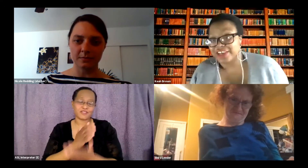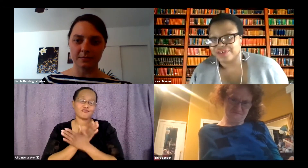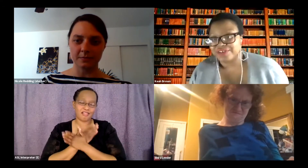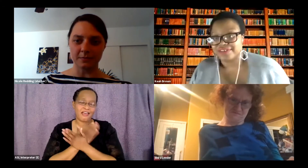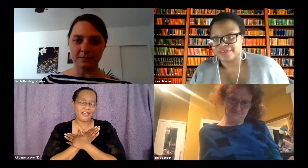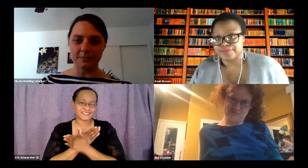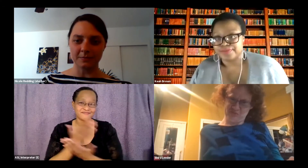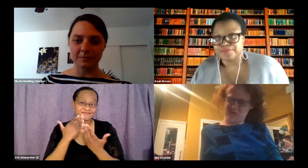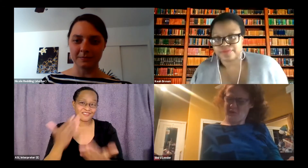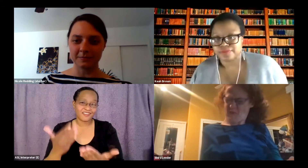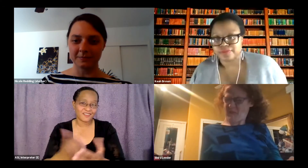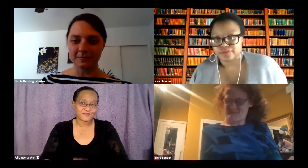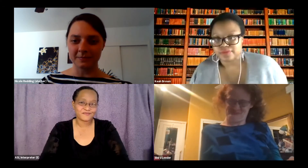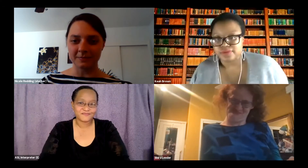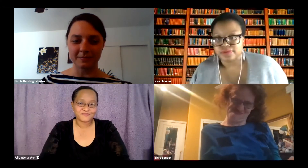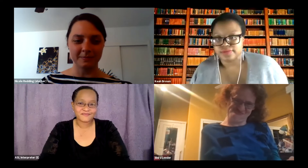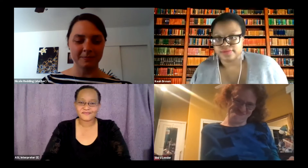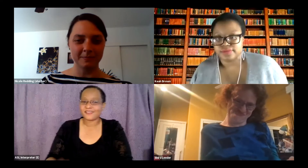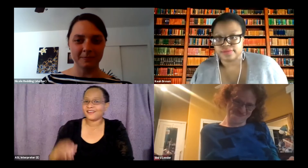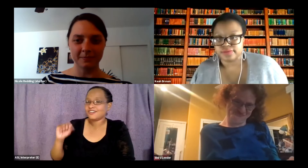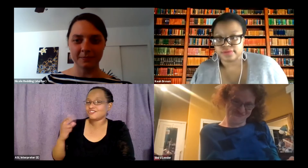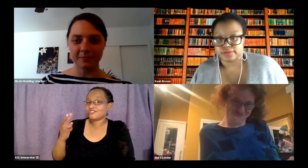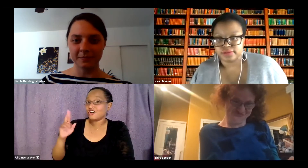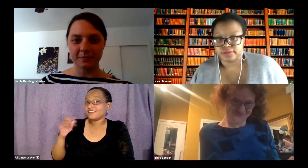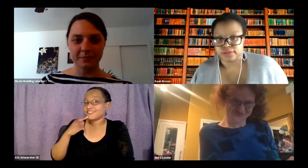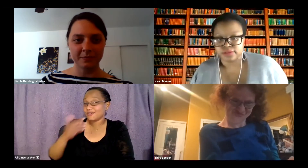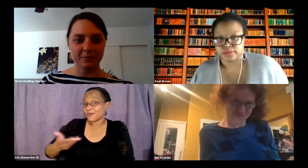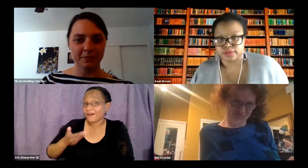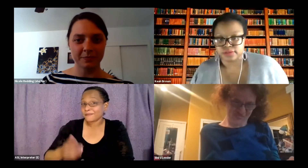thank you. Shira Leeder: you're welcome.